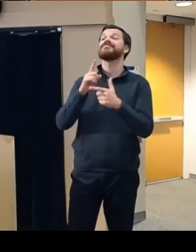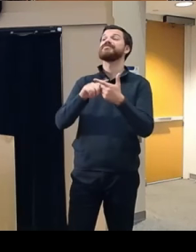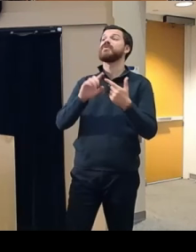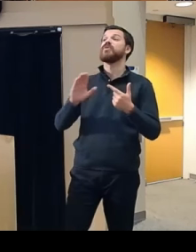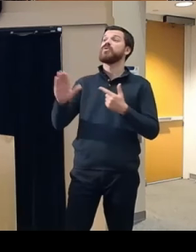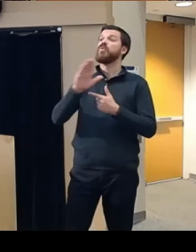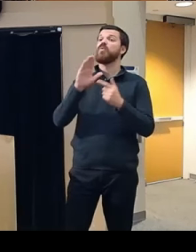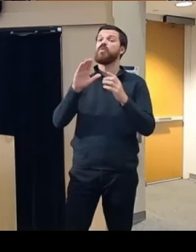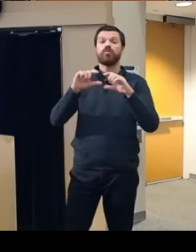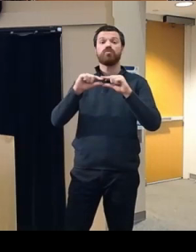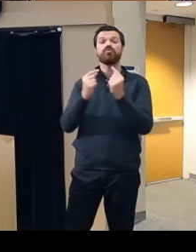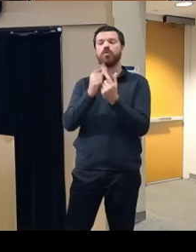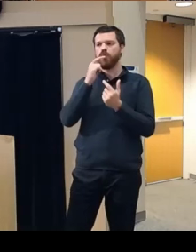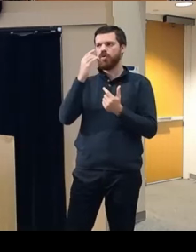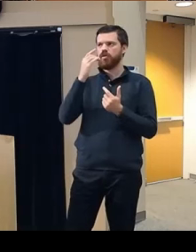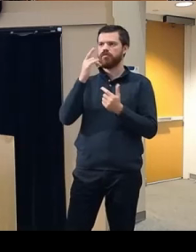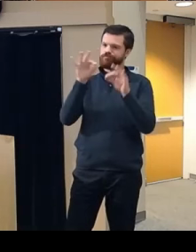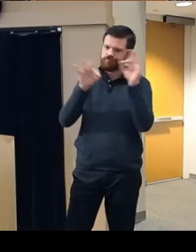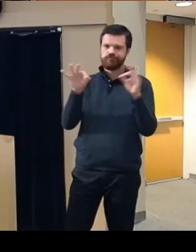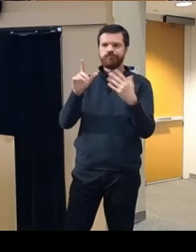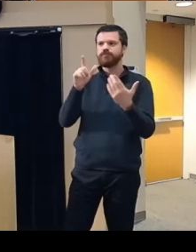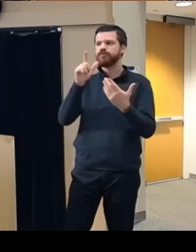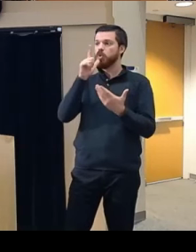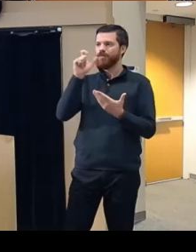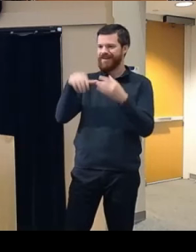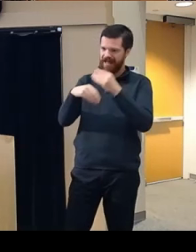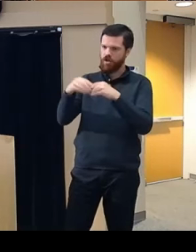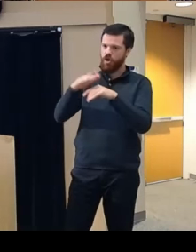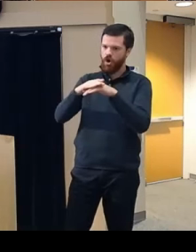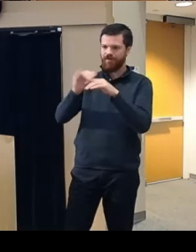the contributor list um and whether or not they must sign so please ask your clinically